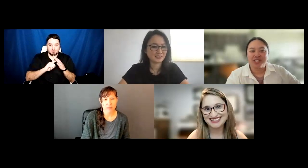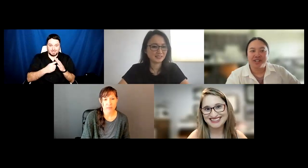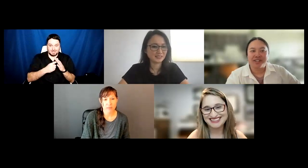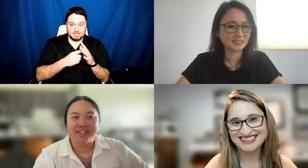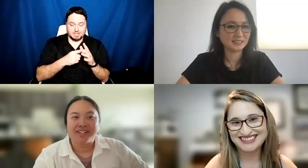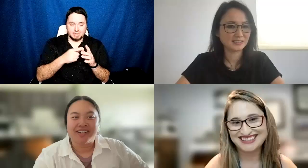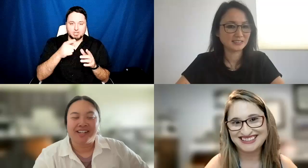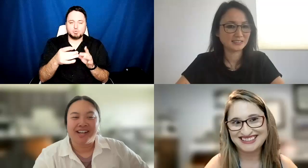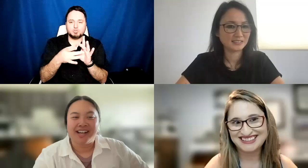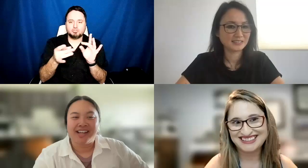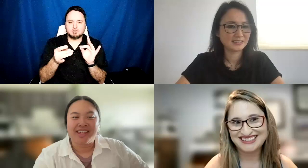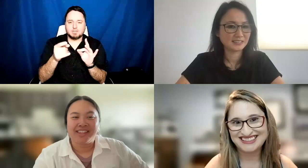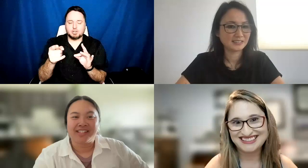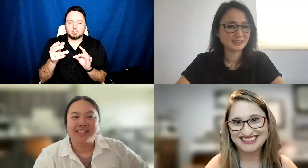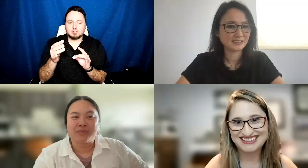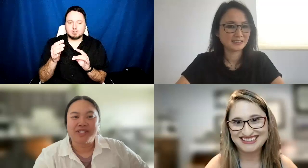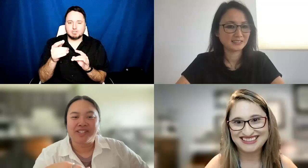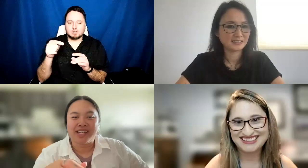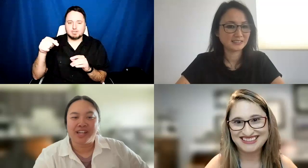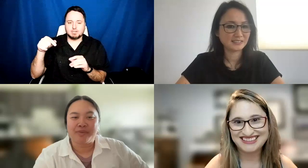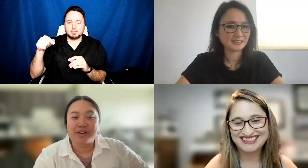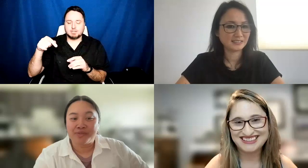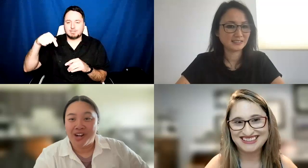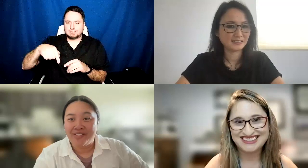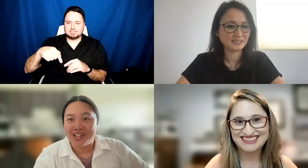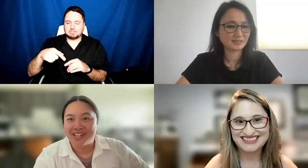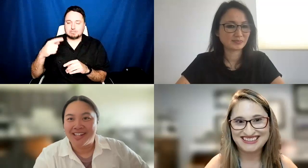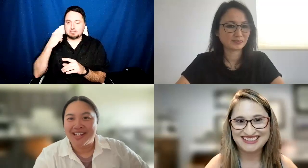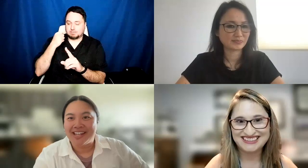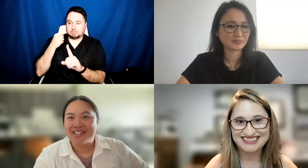you shared that this business kinda came about from travel.